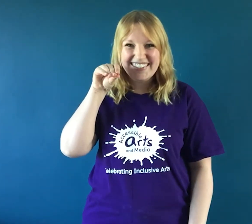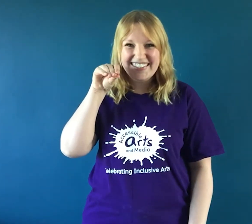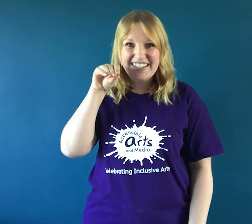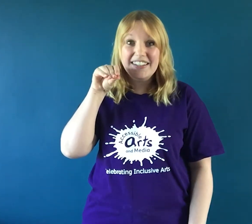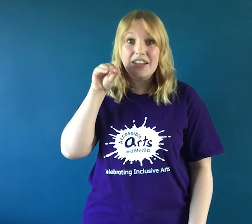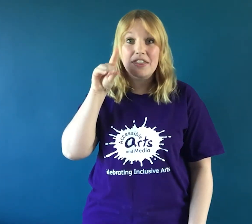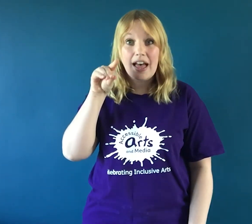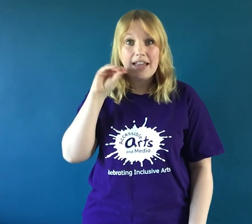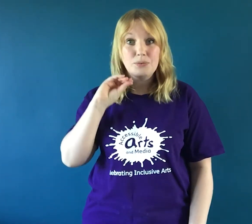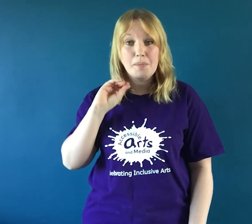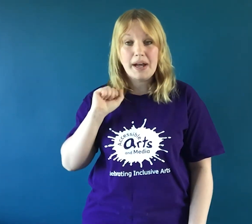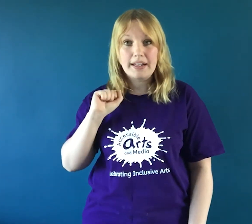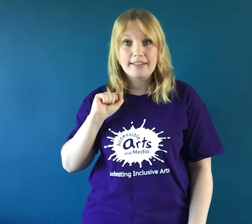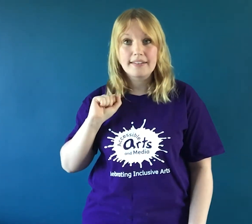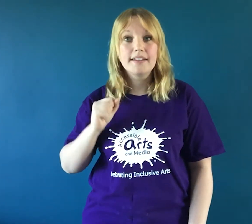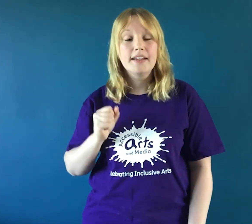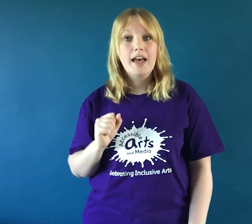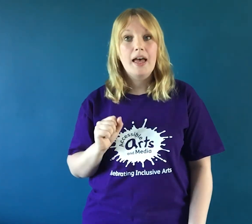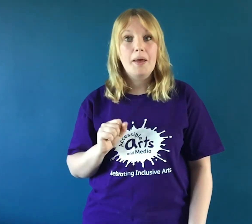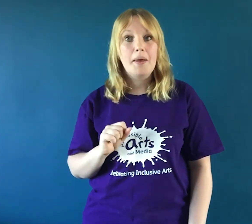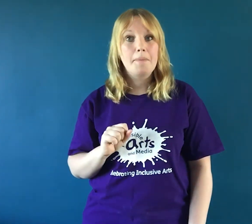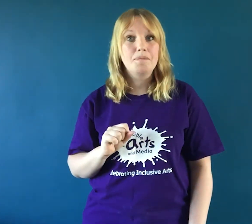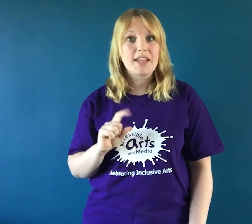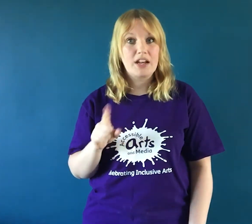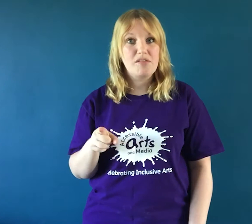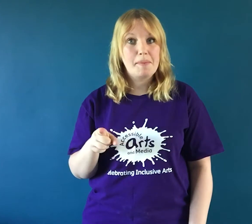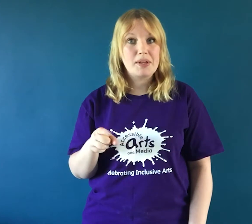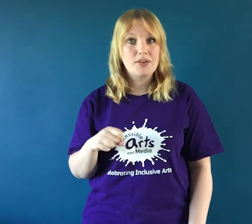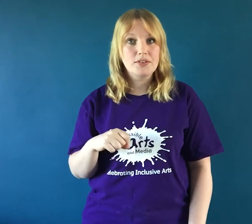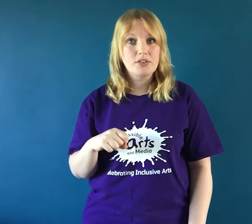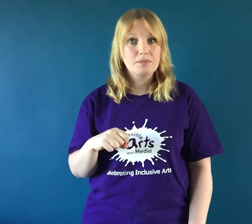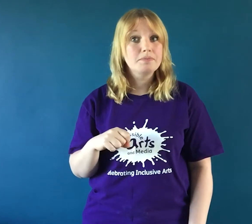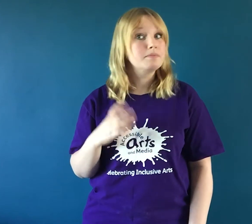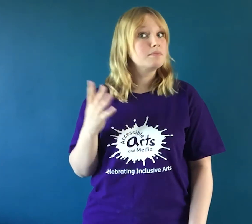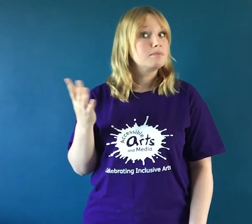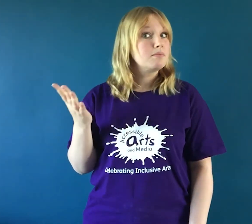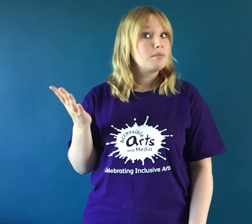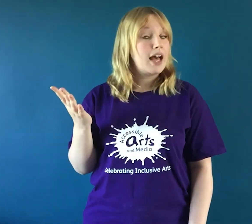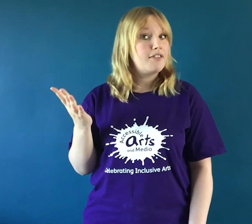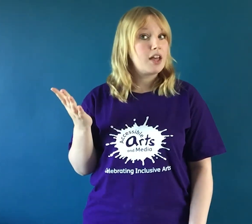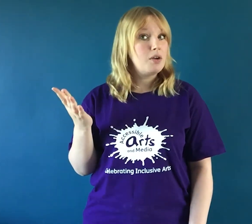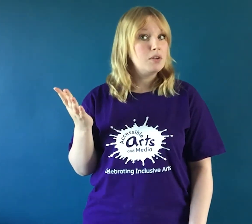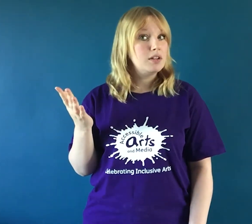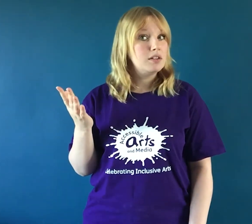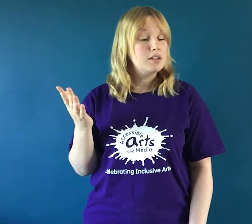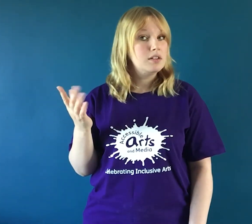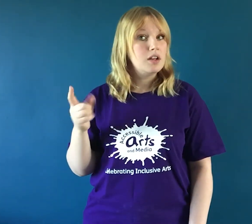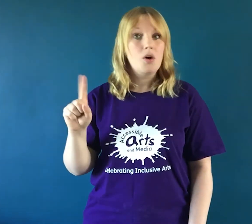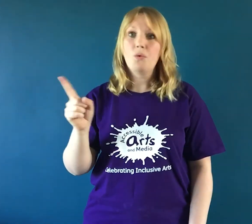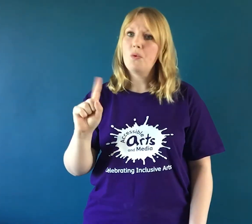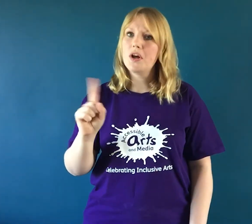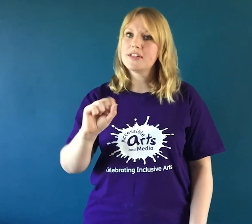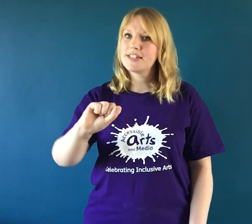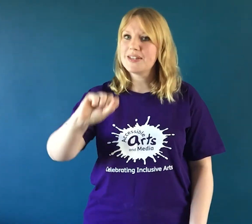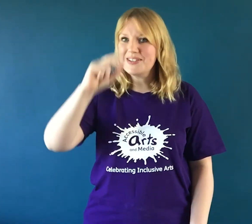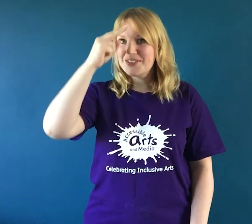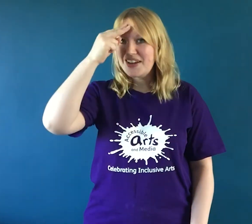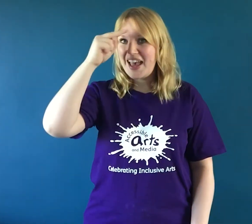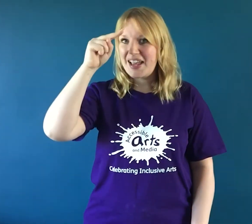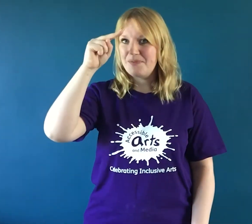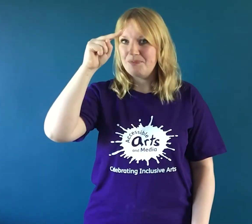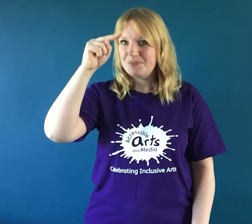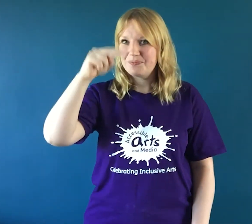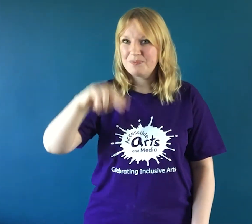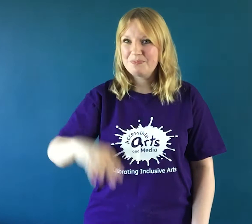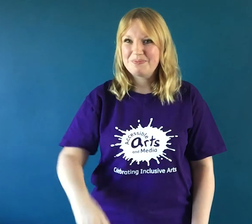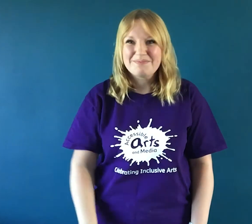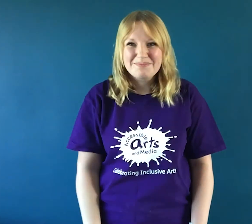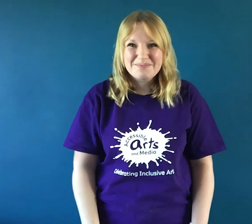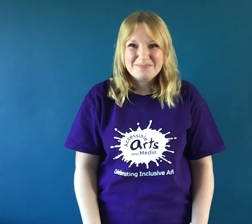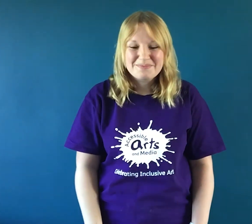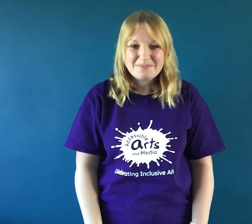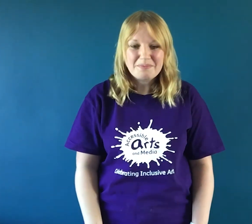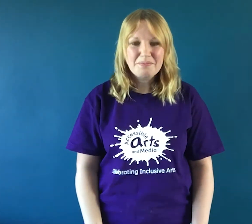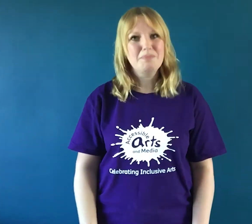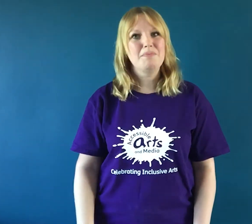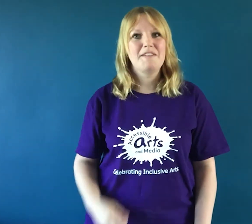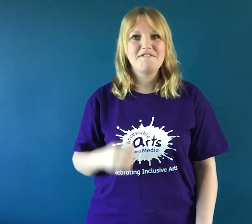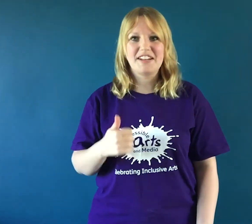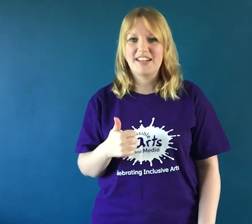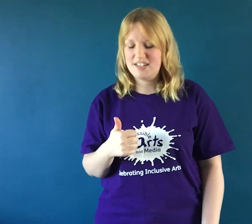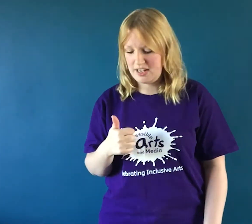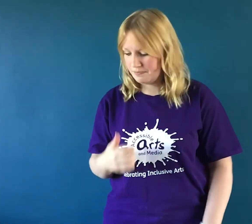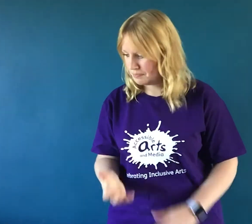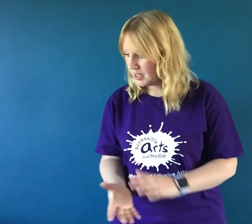so that is what mine is. Can you remember yours? Have a go. What’s your name? Fantastic.